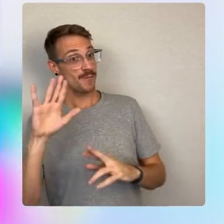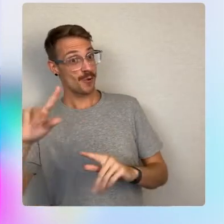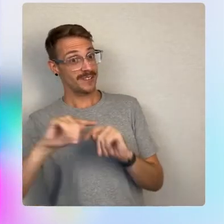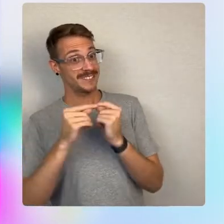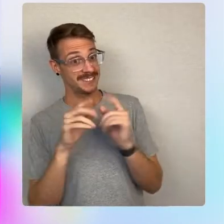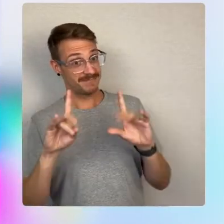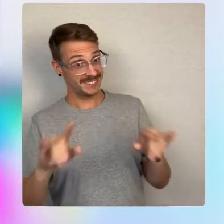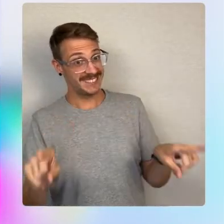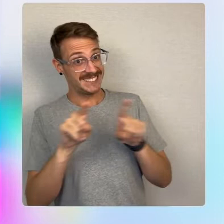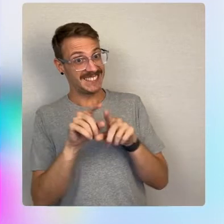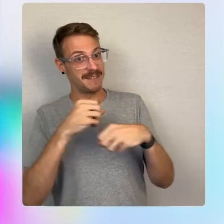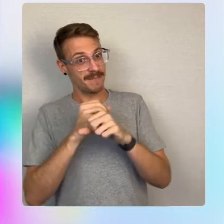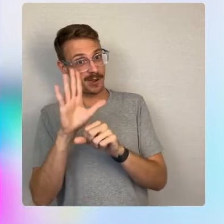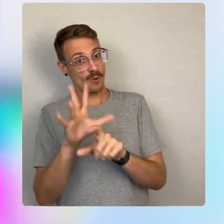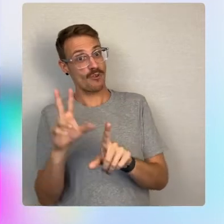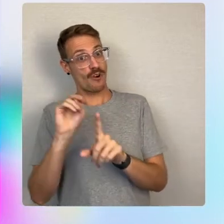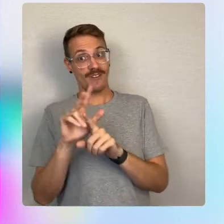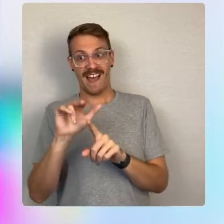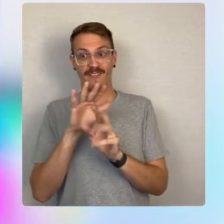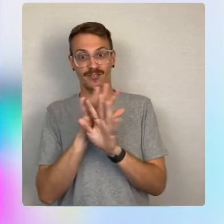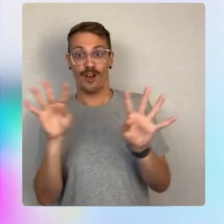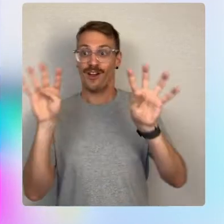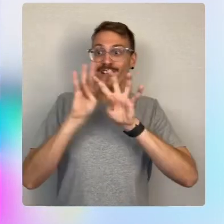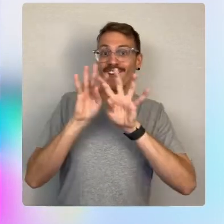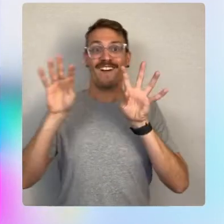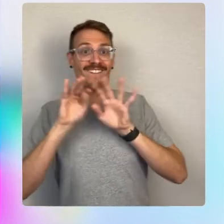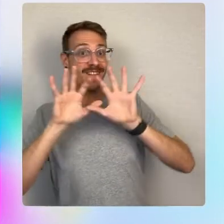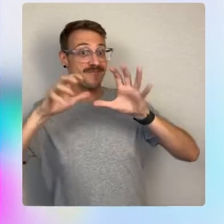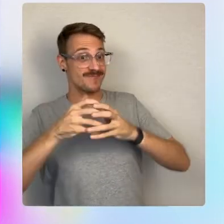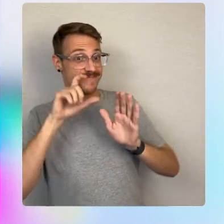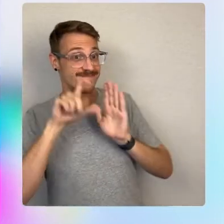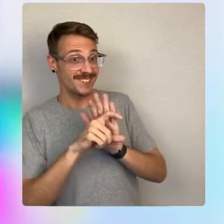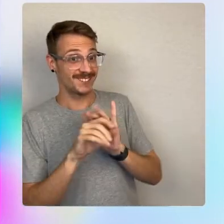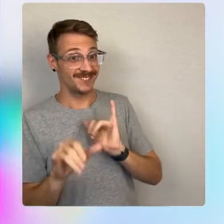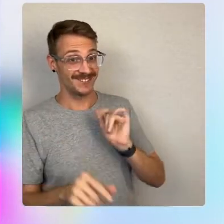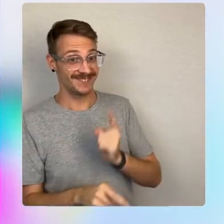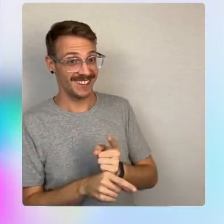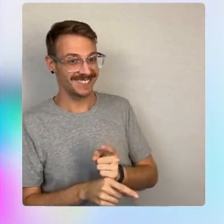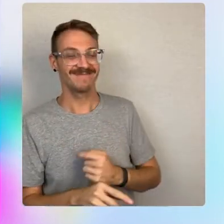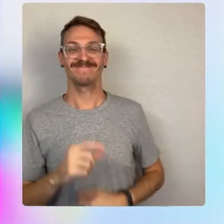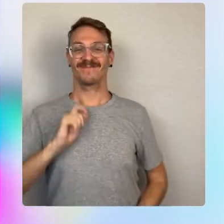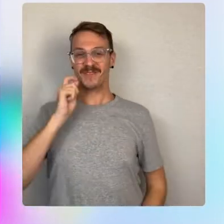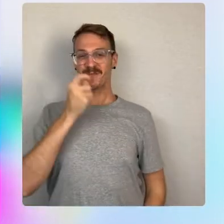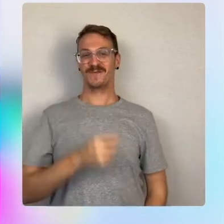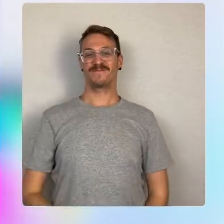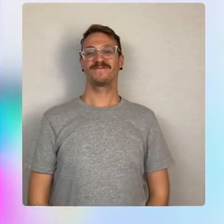and created your own avatar screenshots and cool poses as well. Cool, okay.